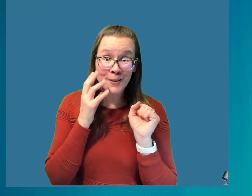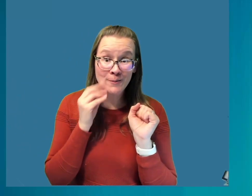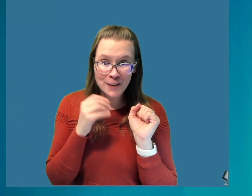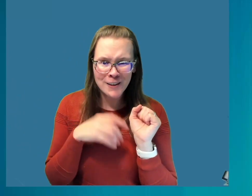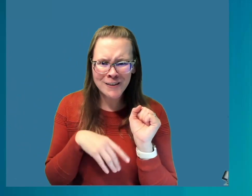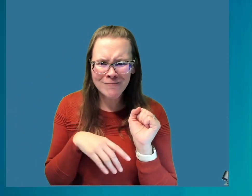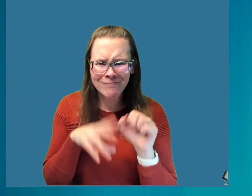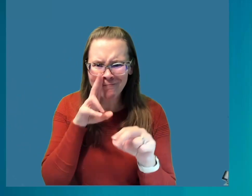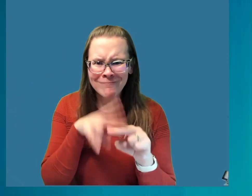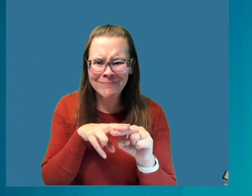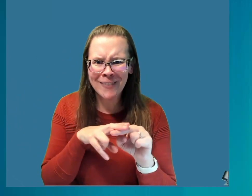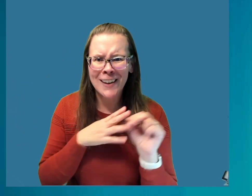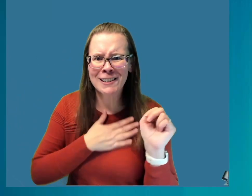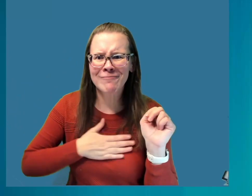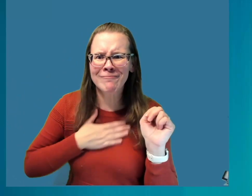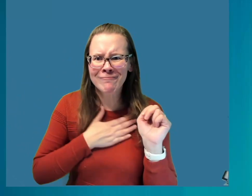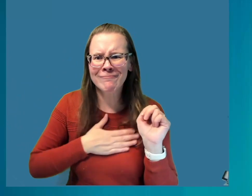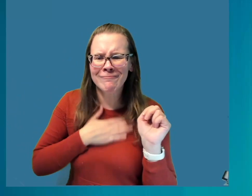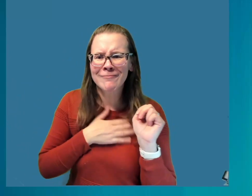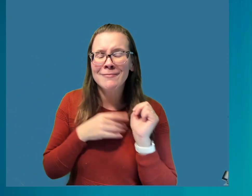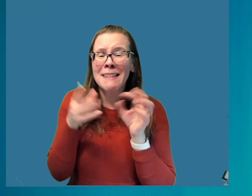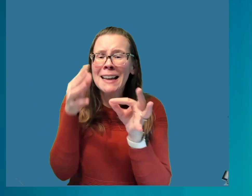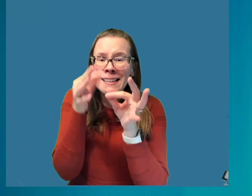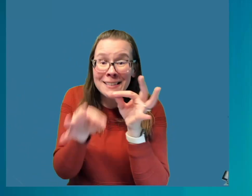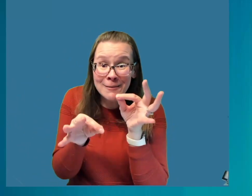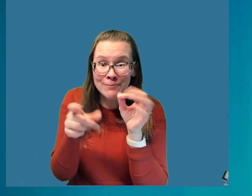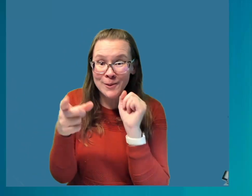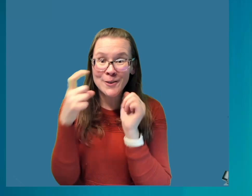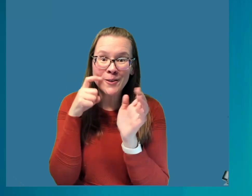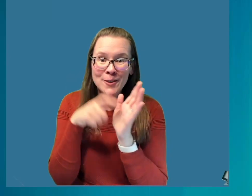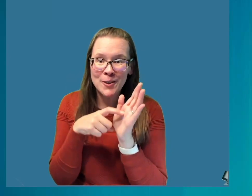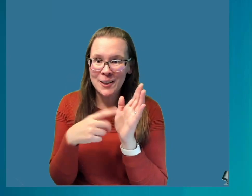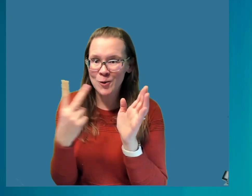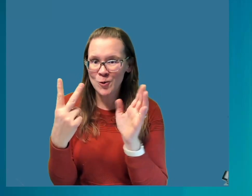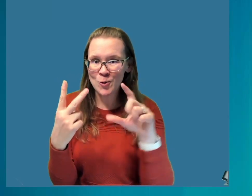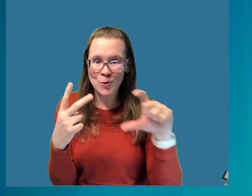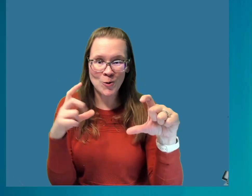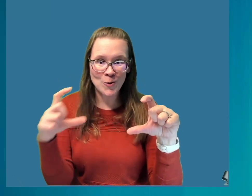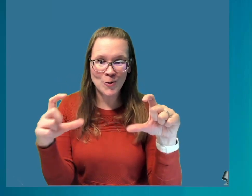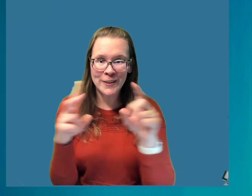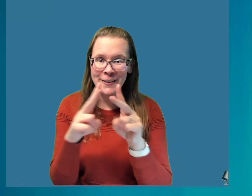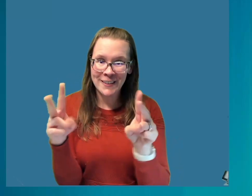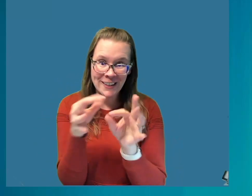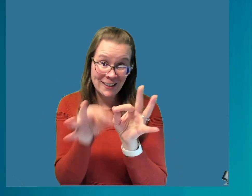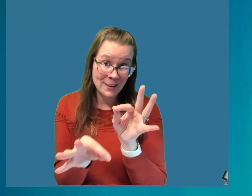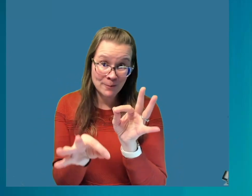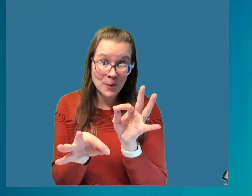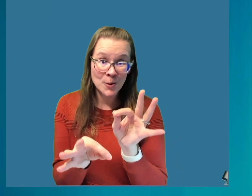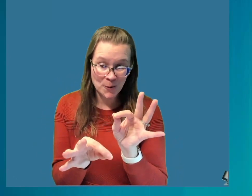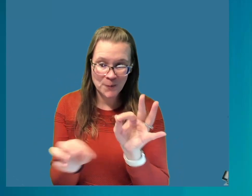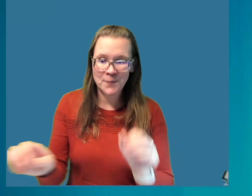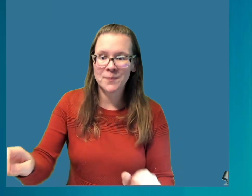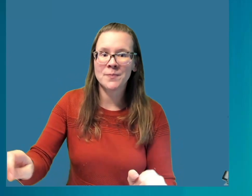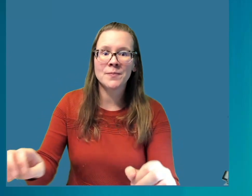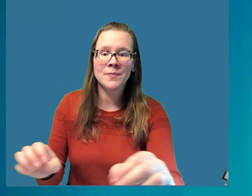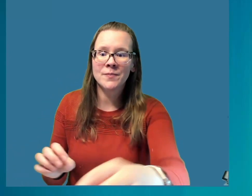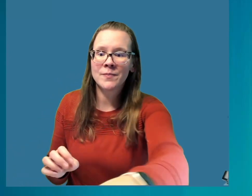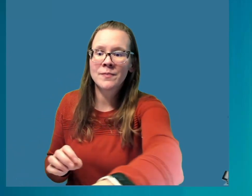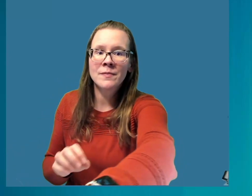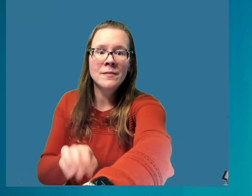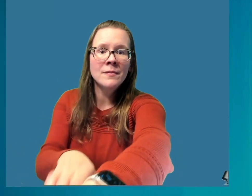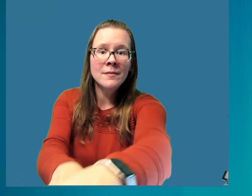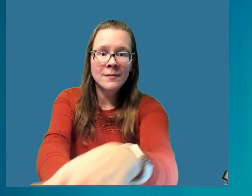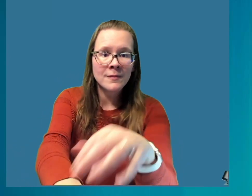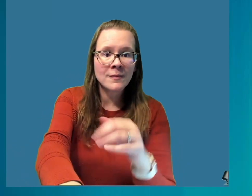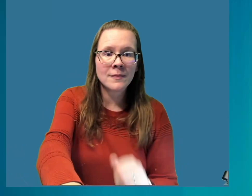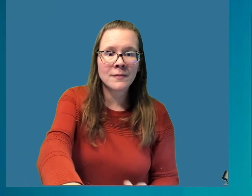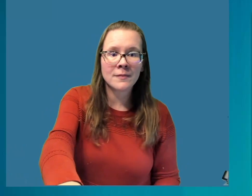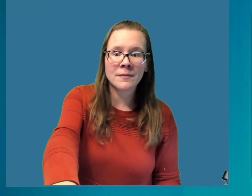it was my first experience. It was really fun, um, they're pretty simple. You'll see the two here.